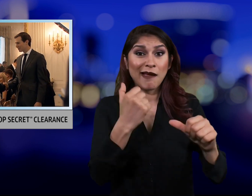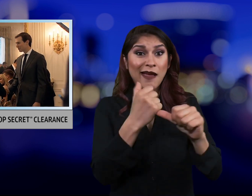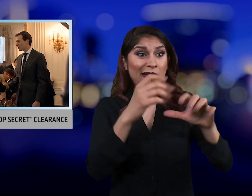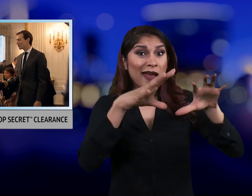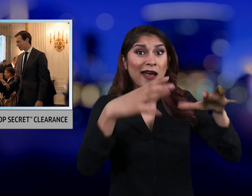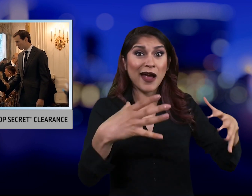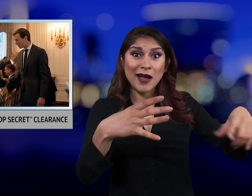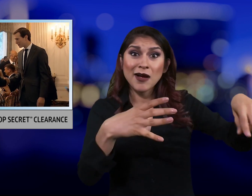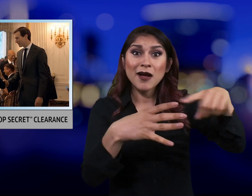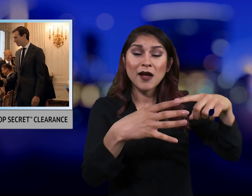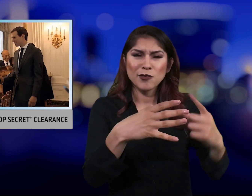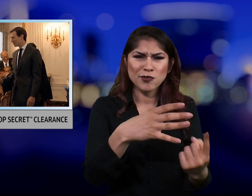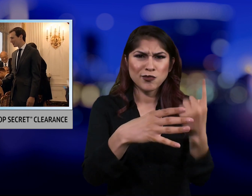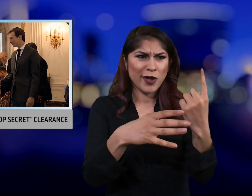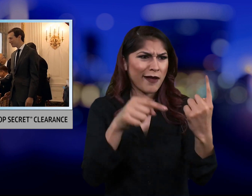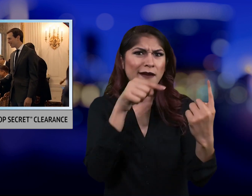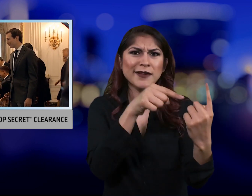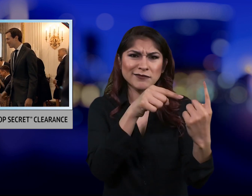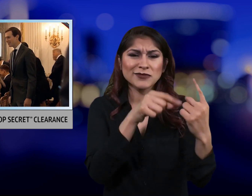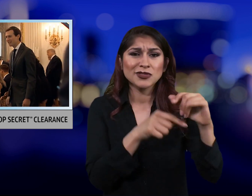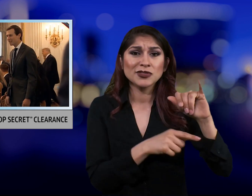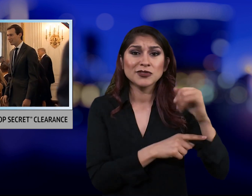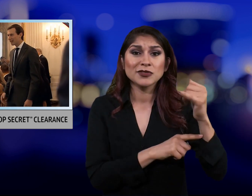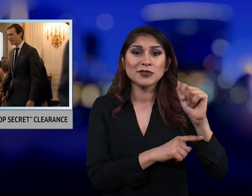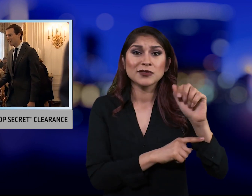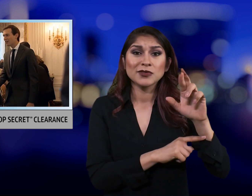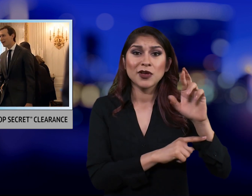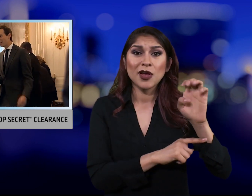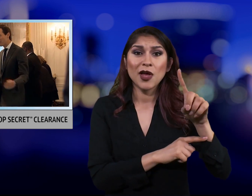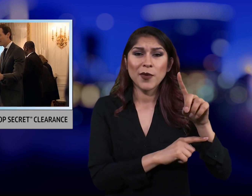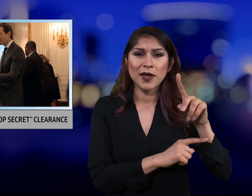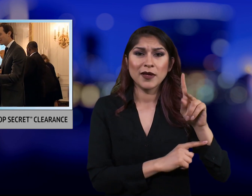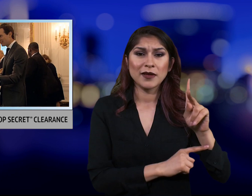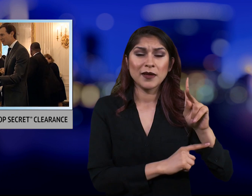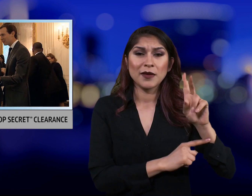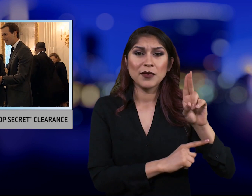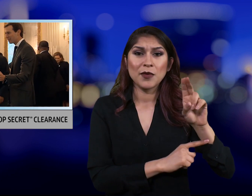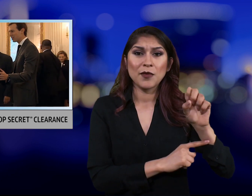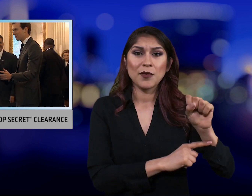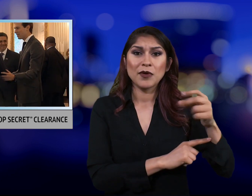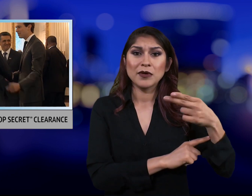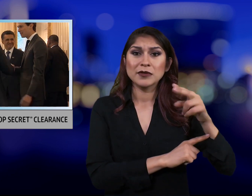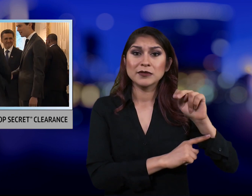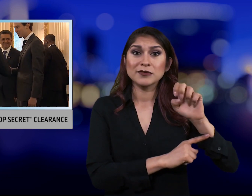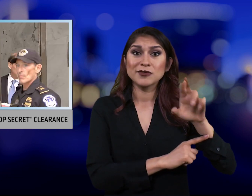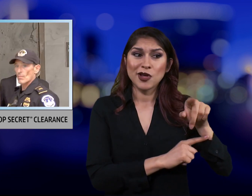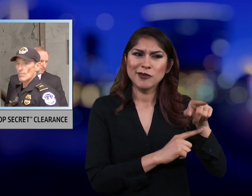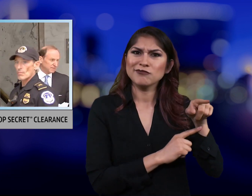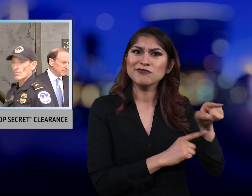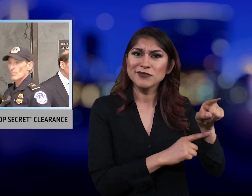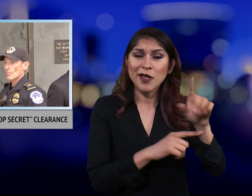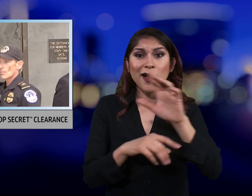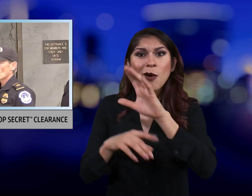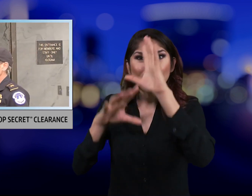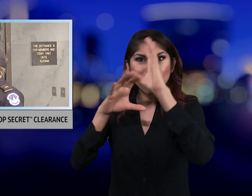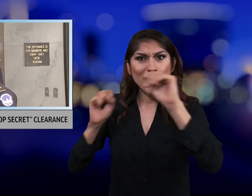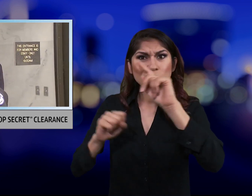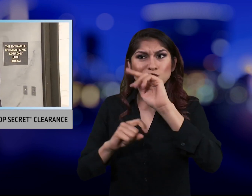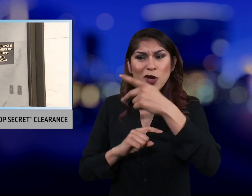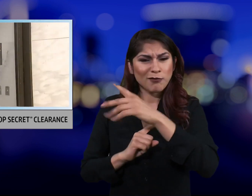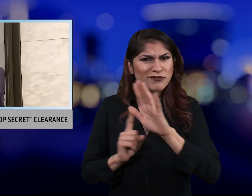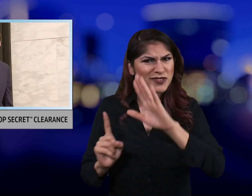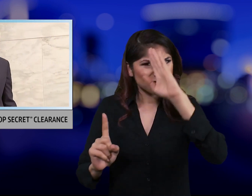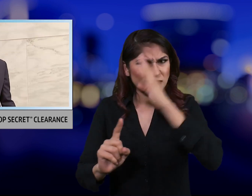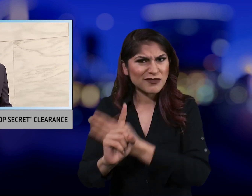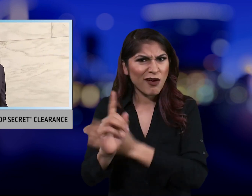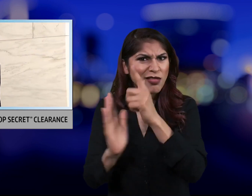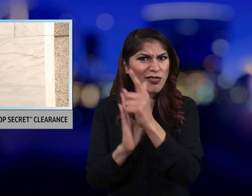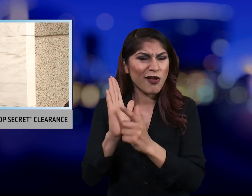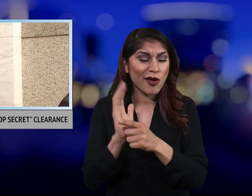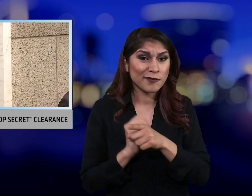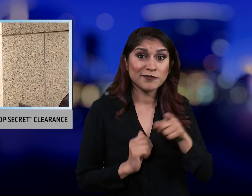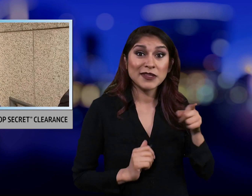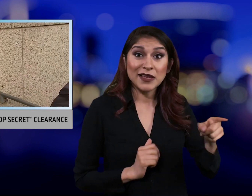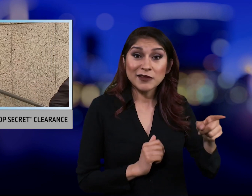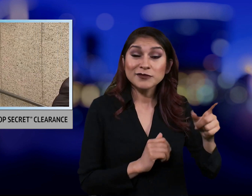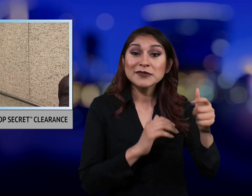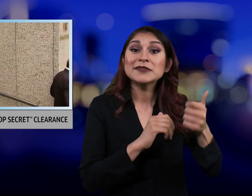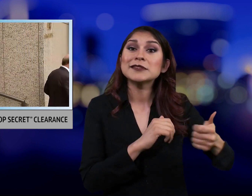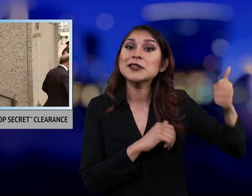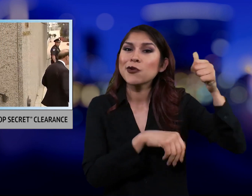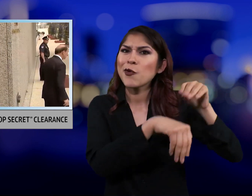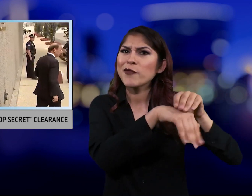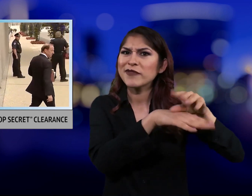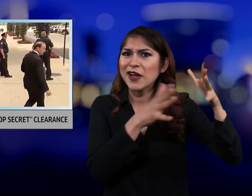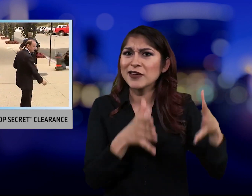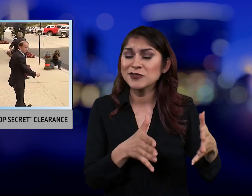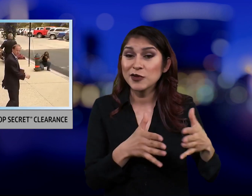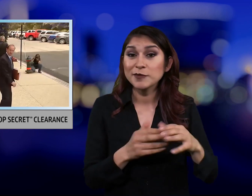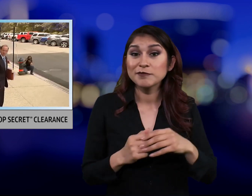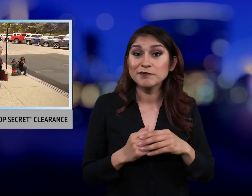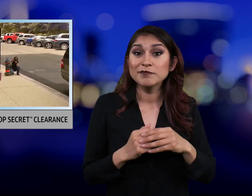One of those aides is President Trump's son-in-law Jared Kushner, who serves as senior advisor.